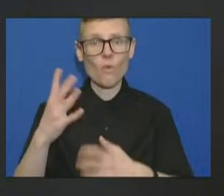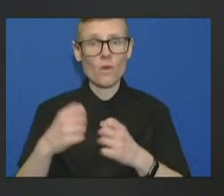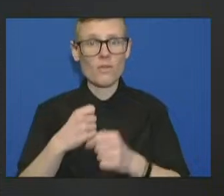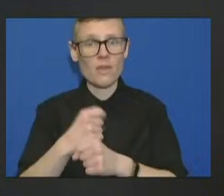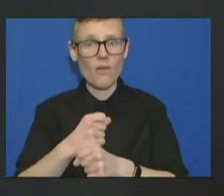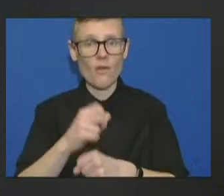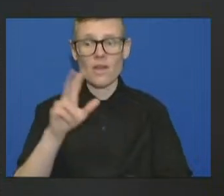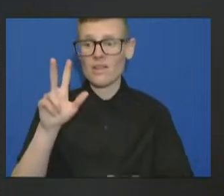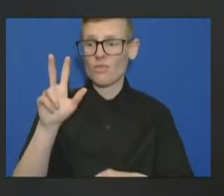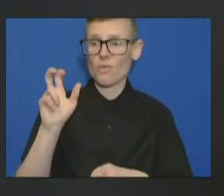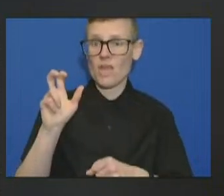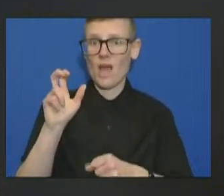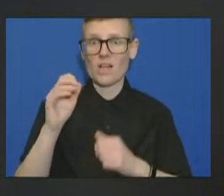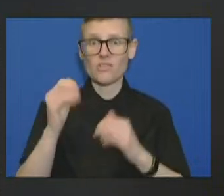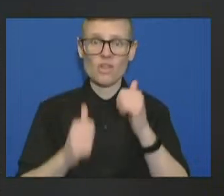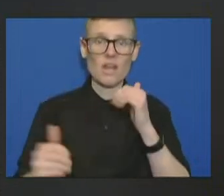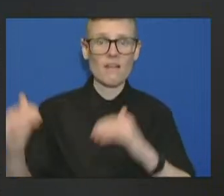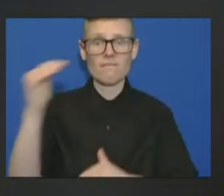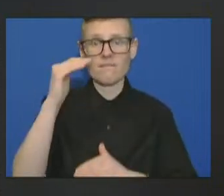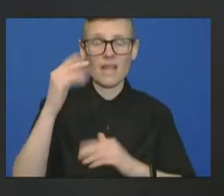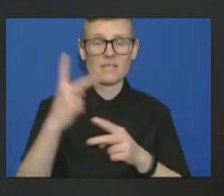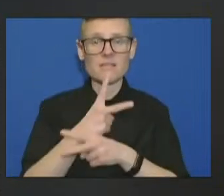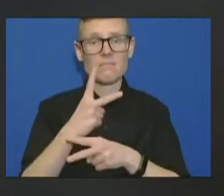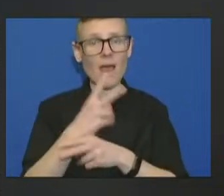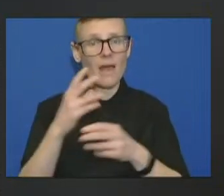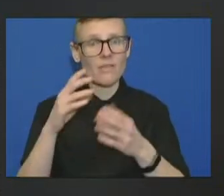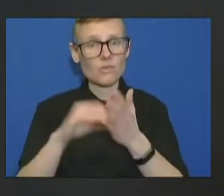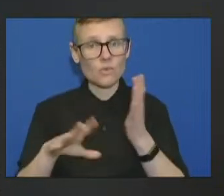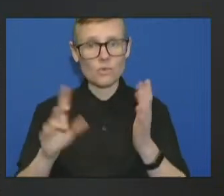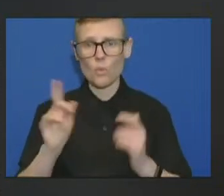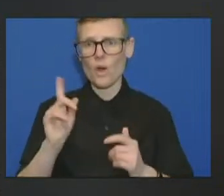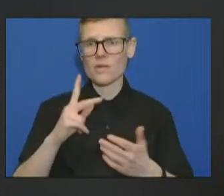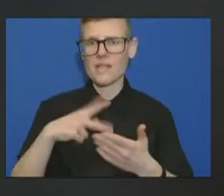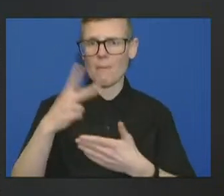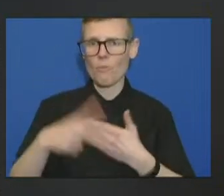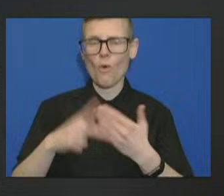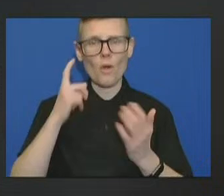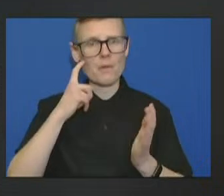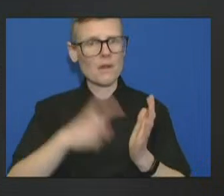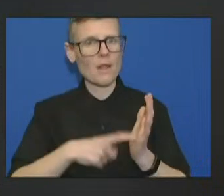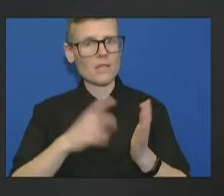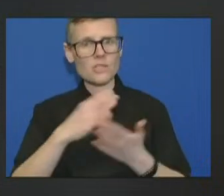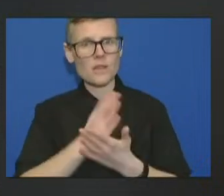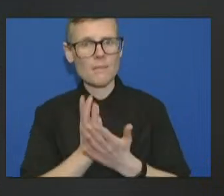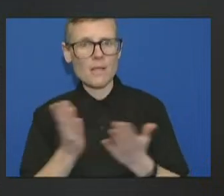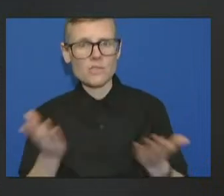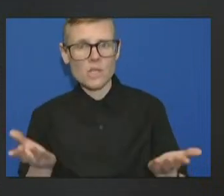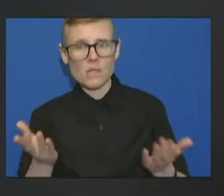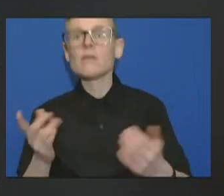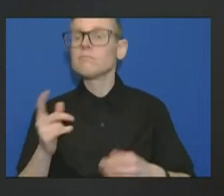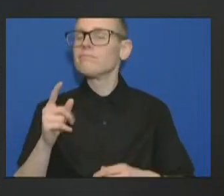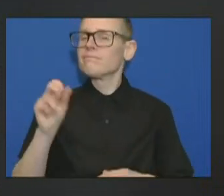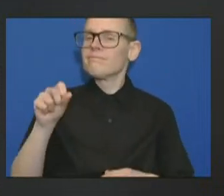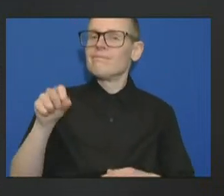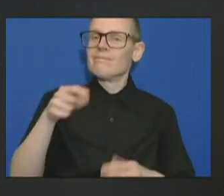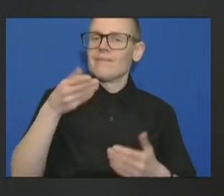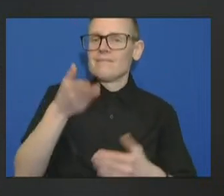is well established program. It's now in its fourth year. Almost 300 advanced math